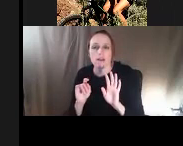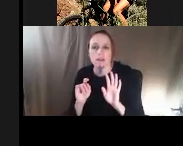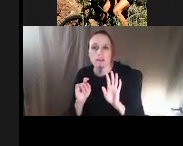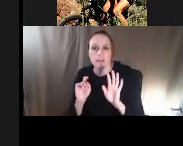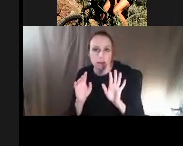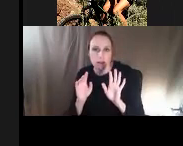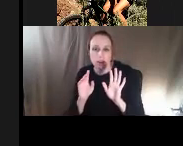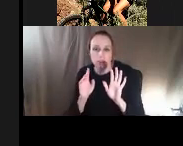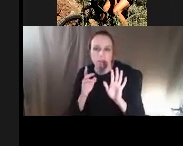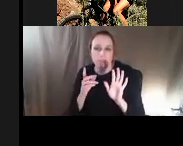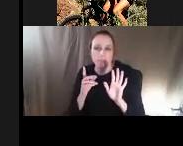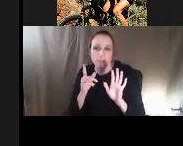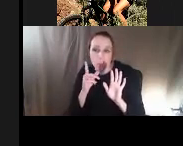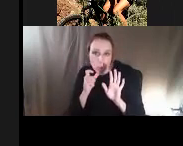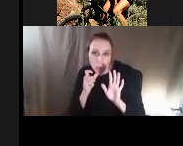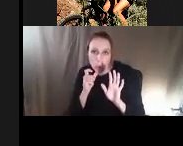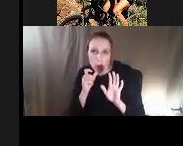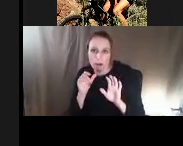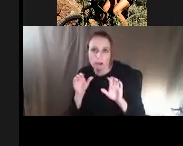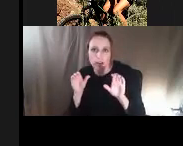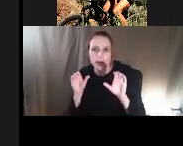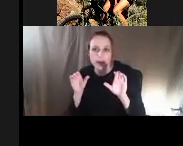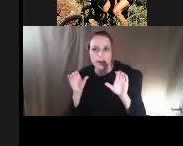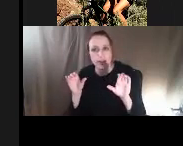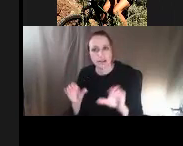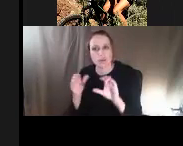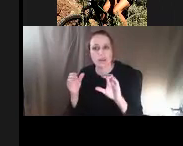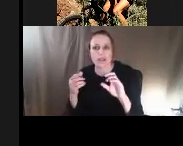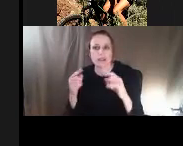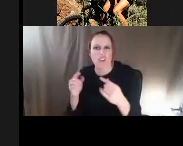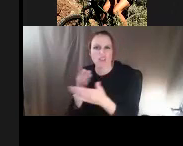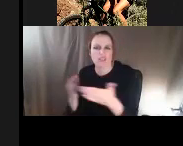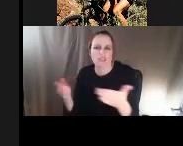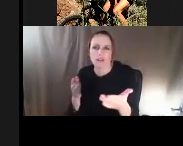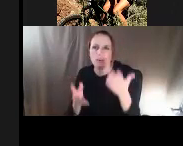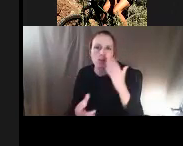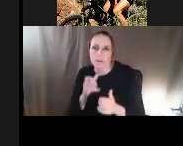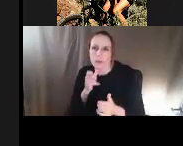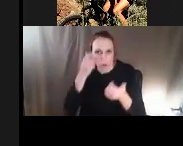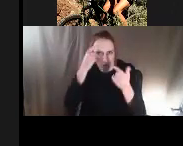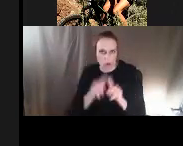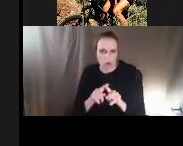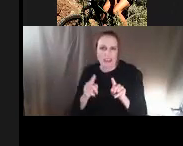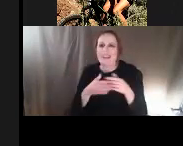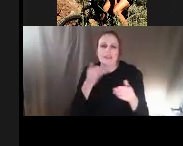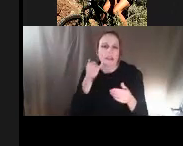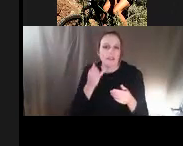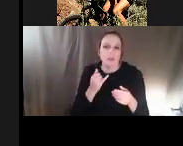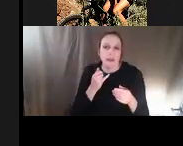actually is doing all the harmful staff. But I do want to recognize that this behavior does